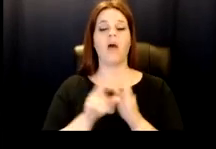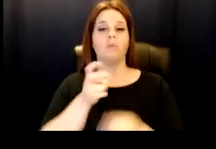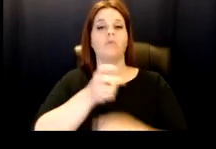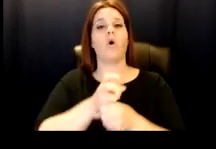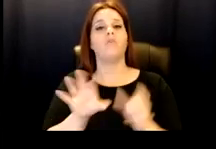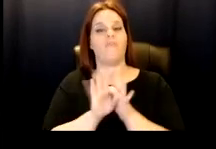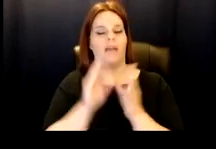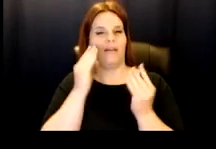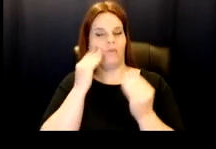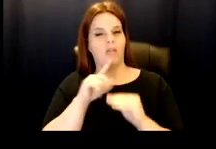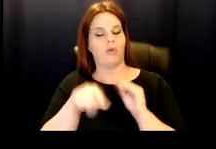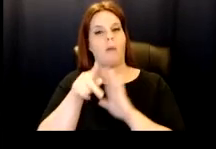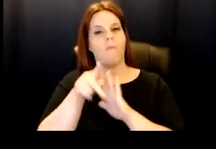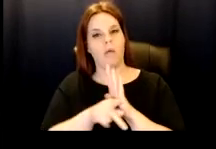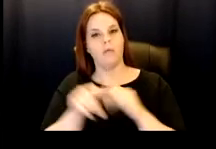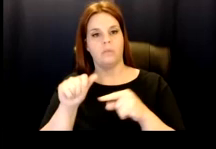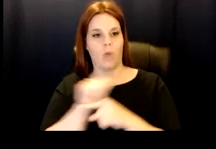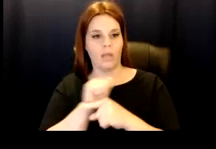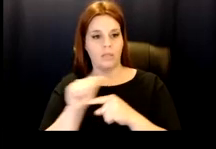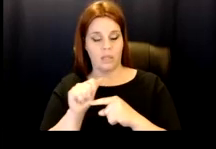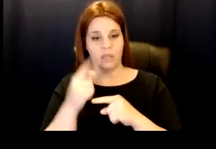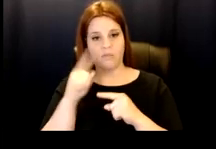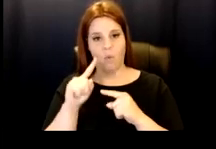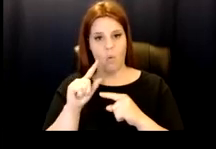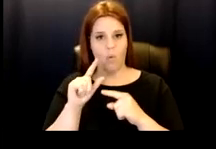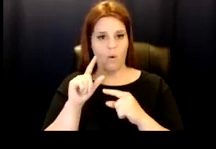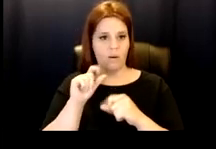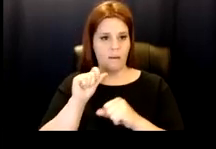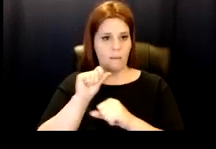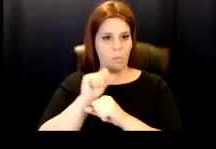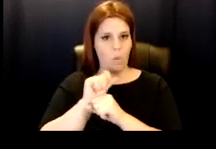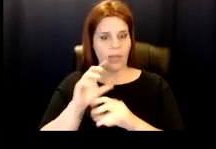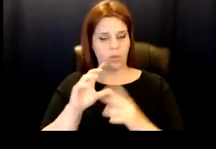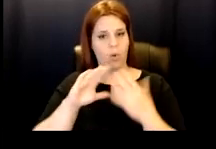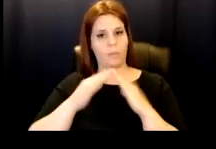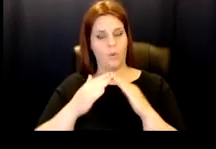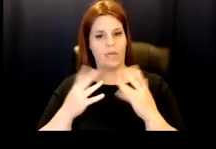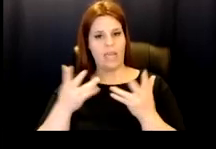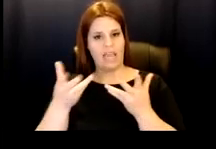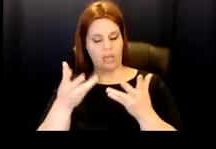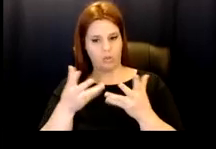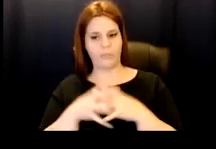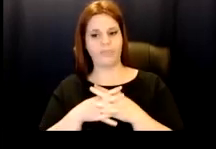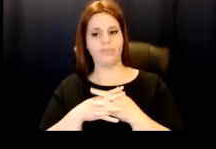policies and practices for employees or community engagement activities, and information about